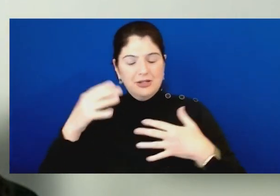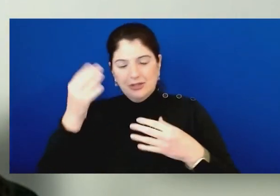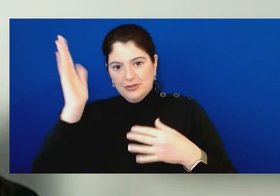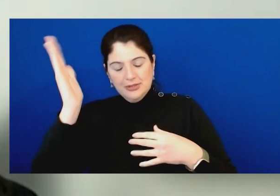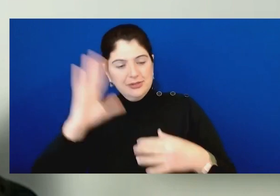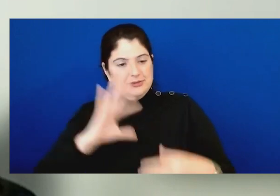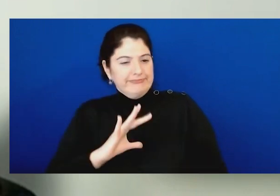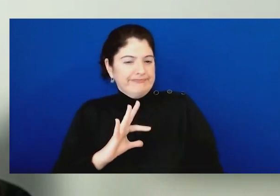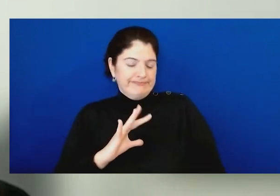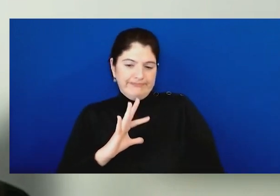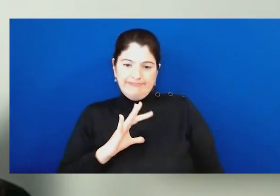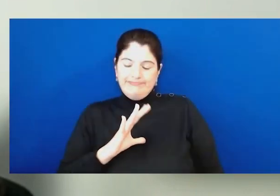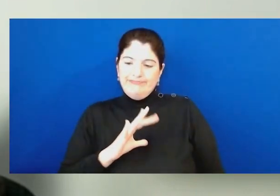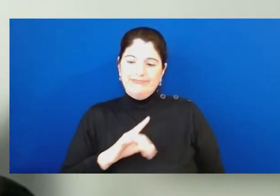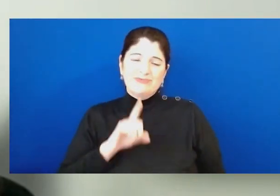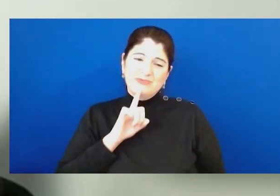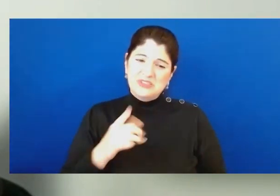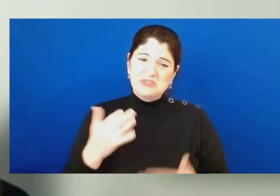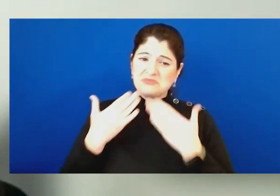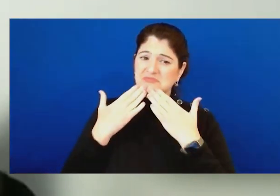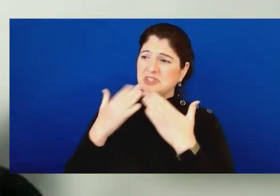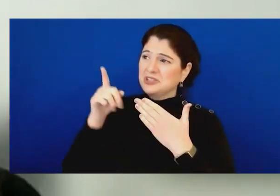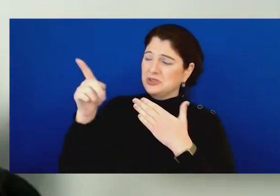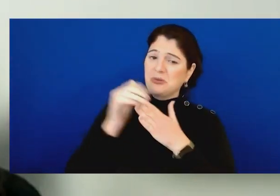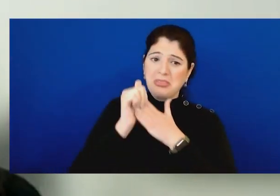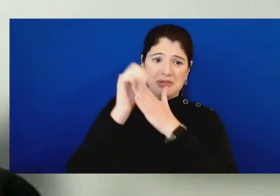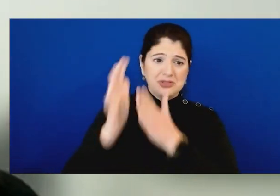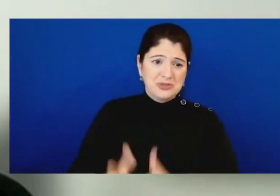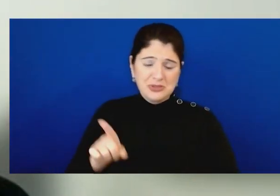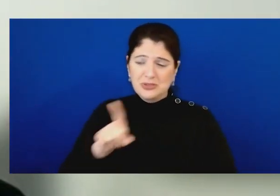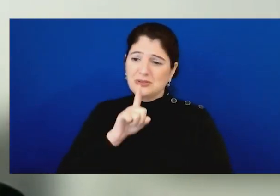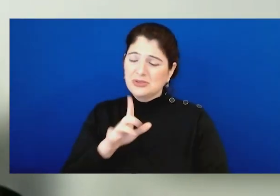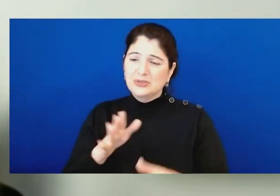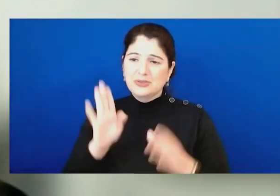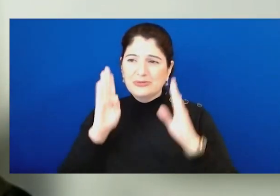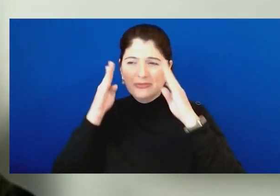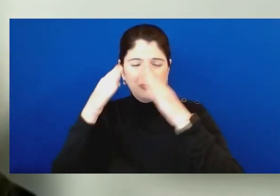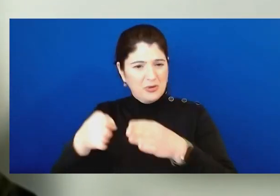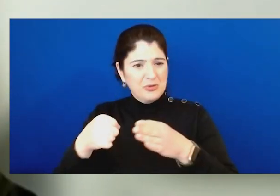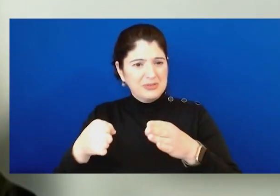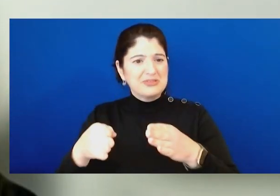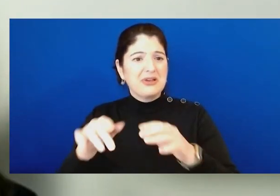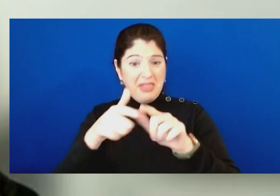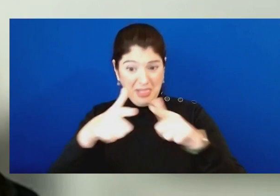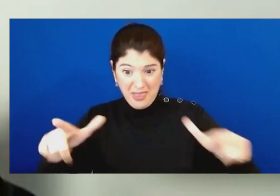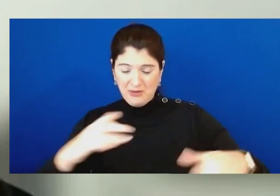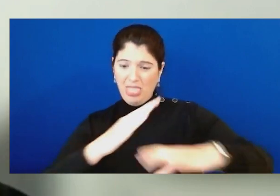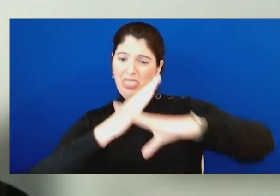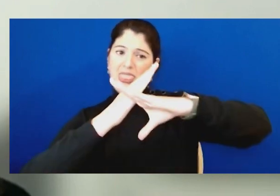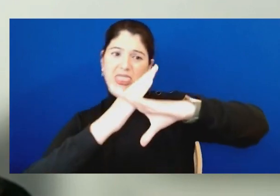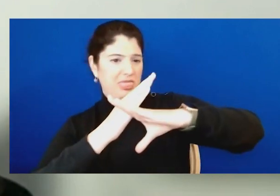We're really, really grateful for your leadership and your commitment to tearing down language barriers in New York State.